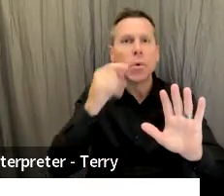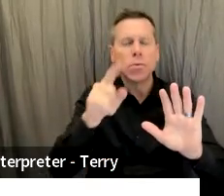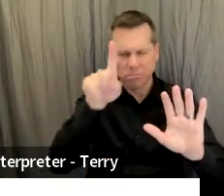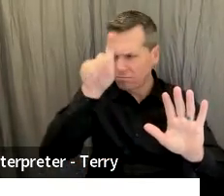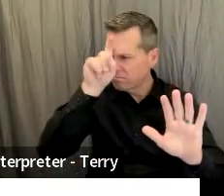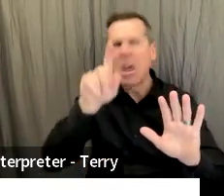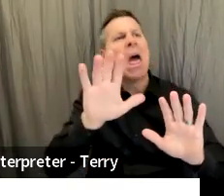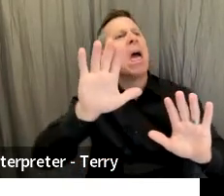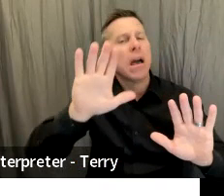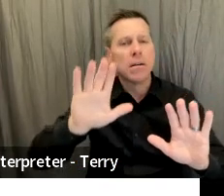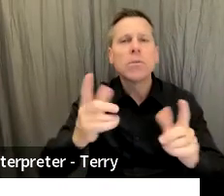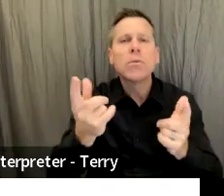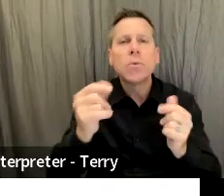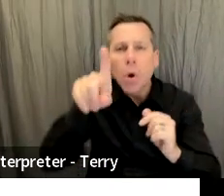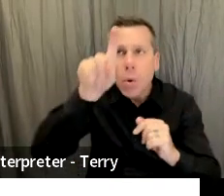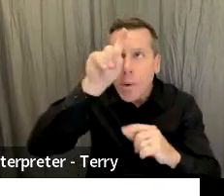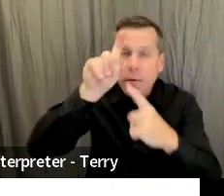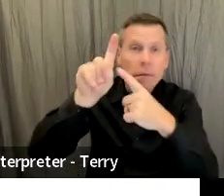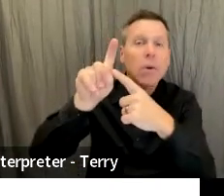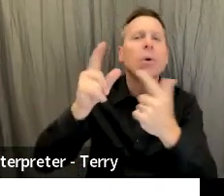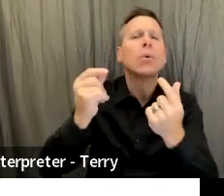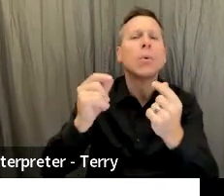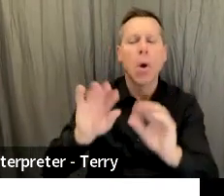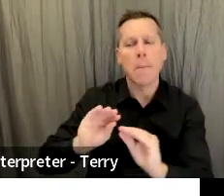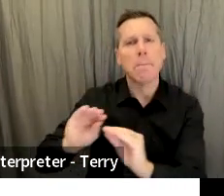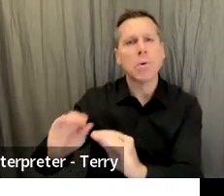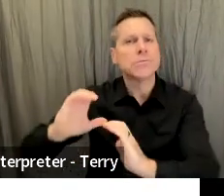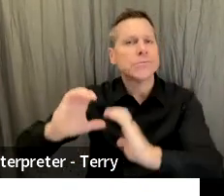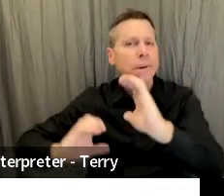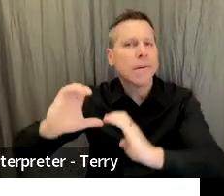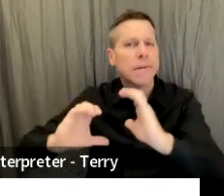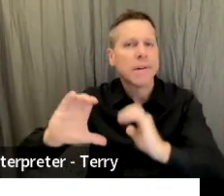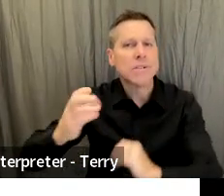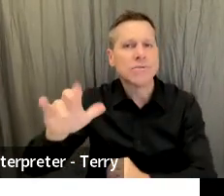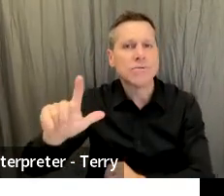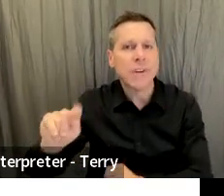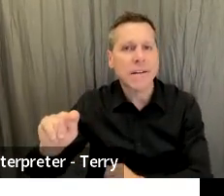the material, please put those questions in the chat or hold them until the end.